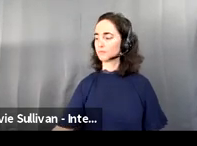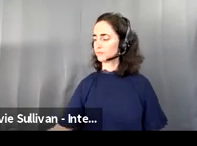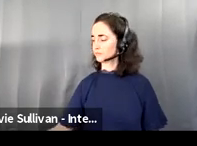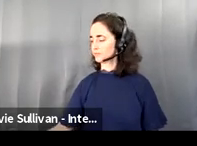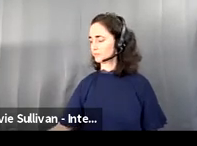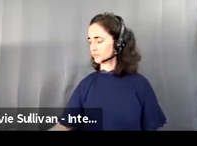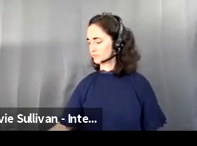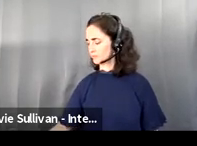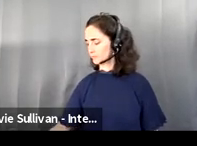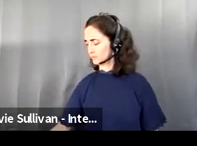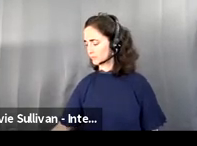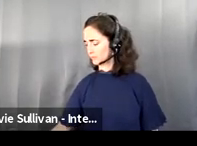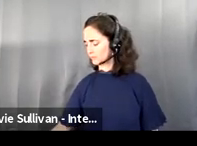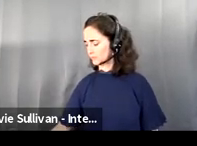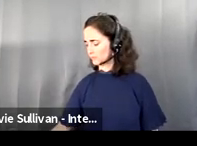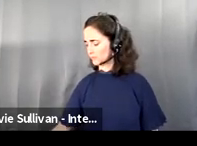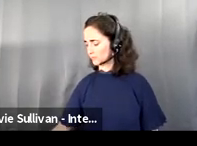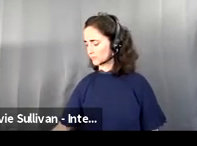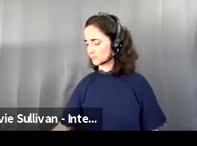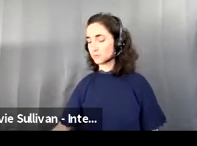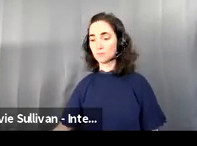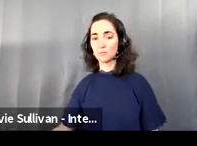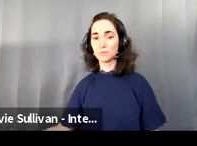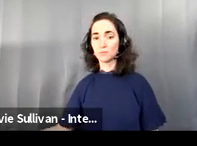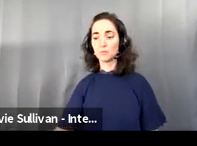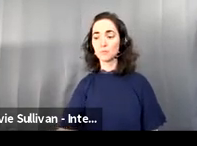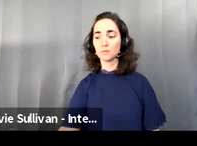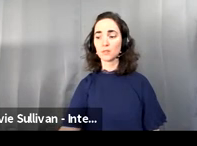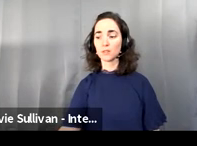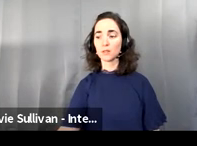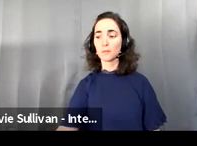And so we're very big on paying attention to what the trends may be.